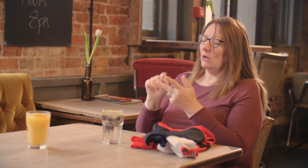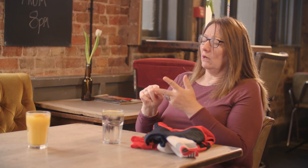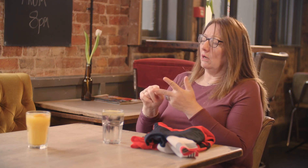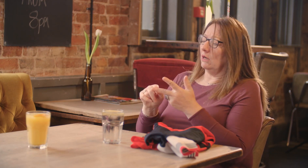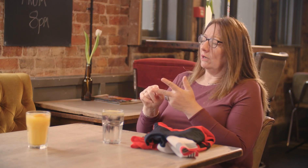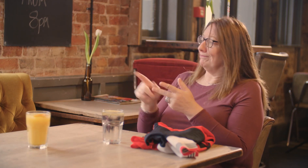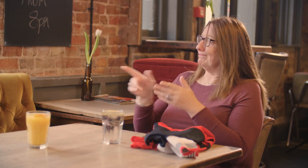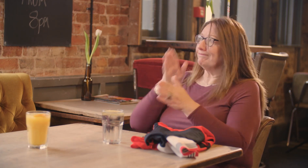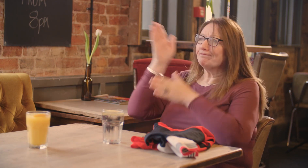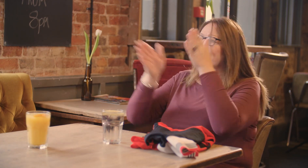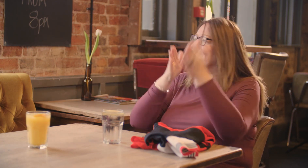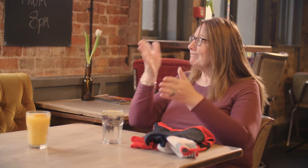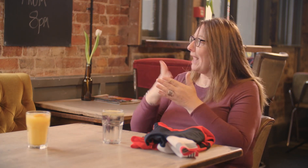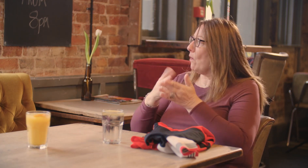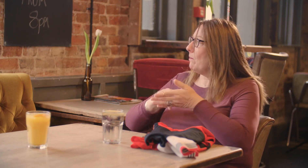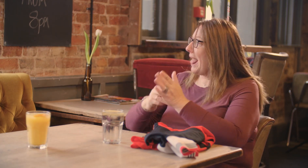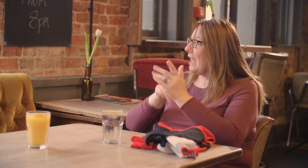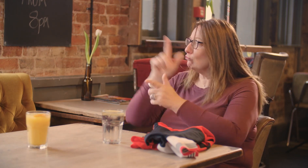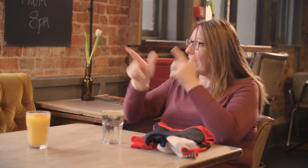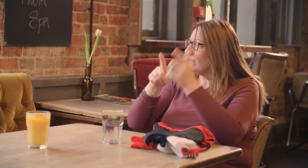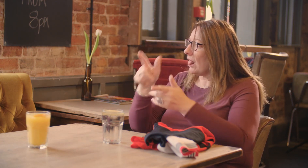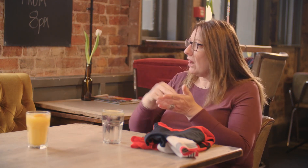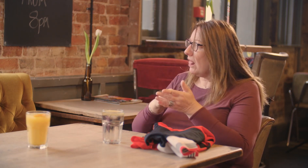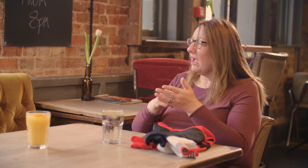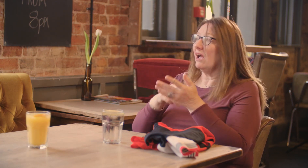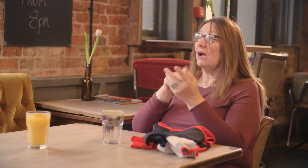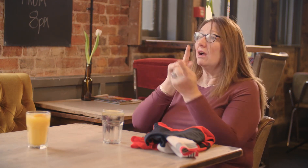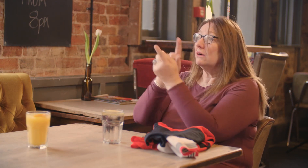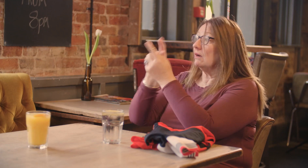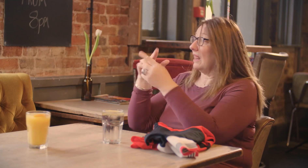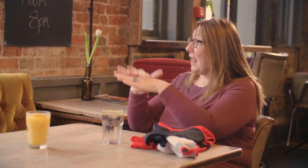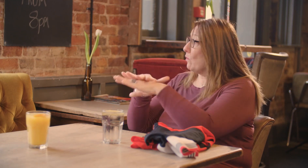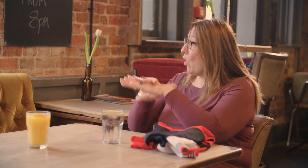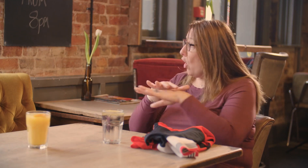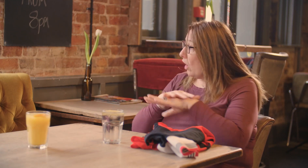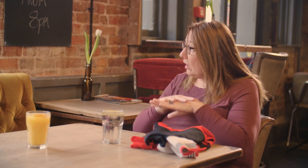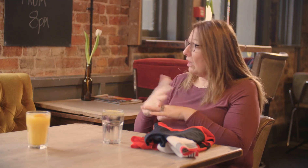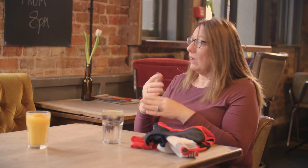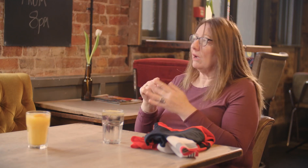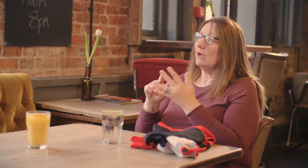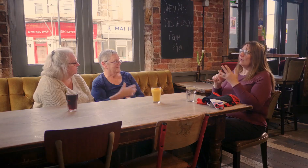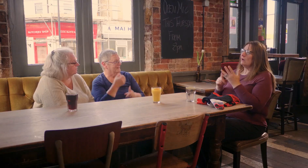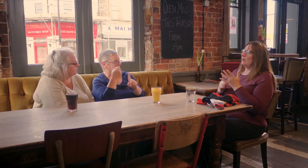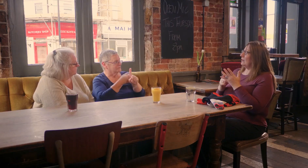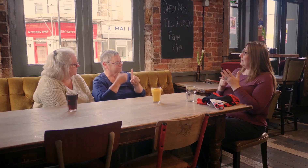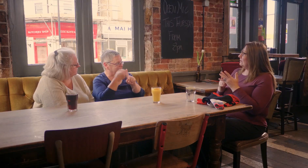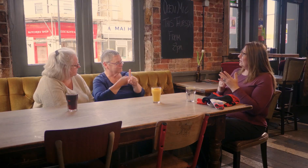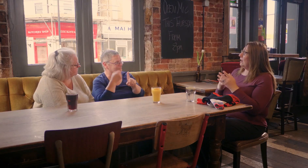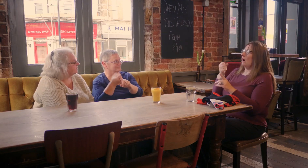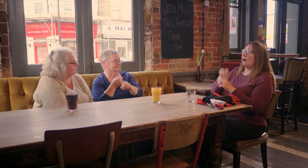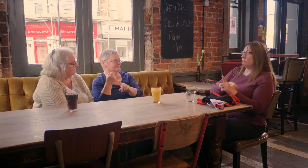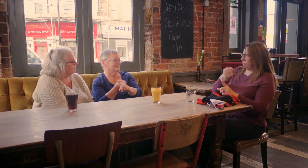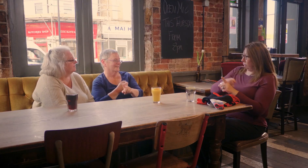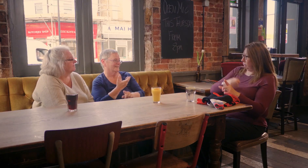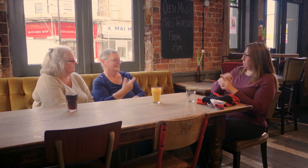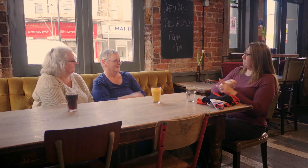the logistics of getting to and from matches, meeting people, networking. Lobbying. - Yes, lobbying.